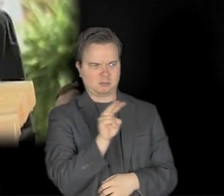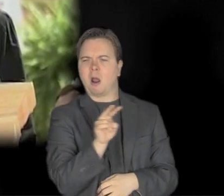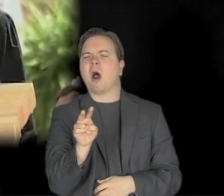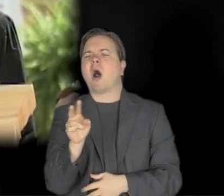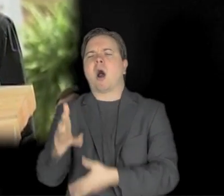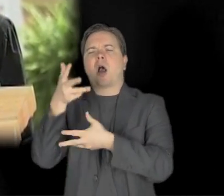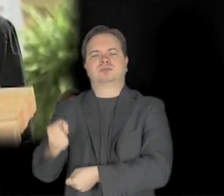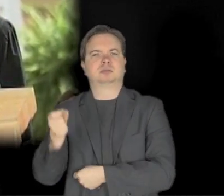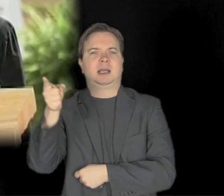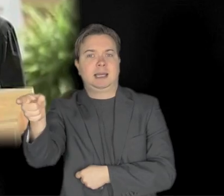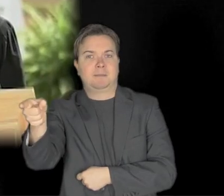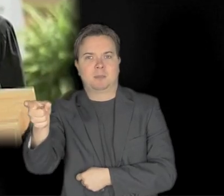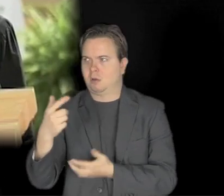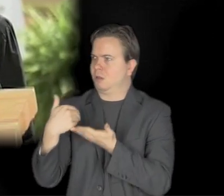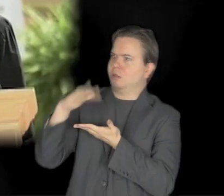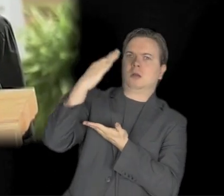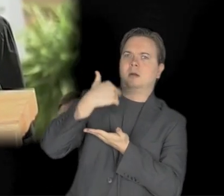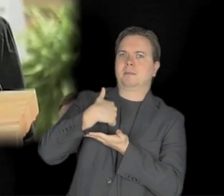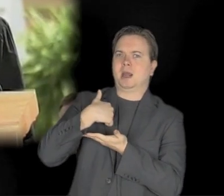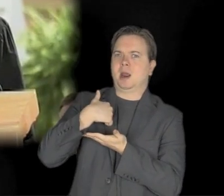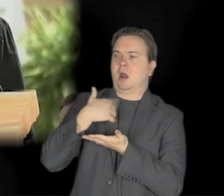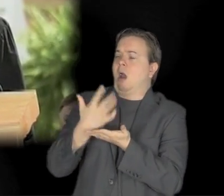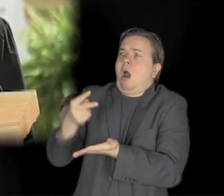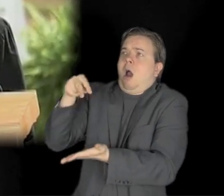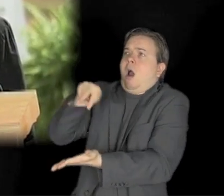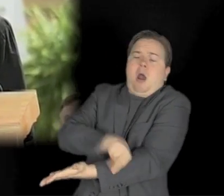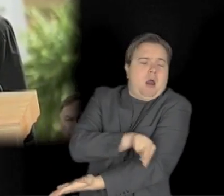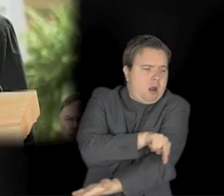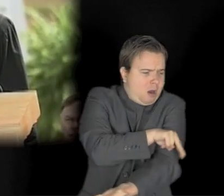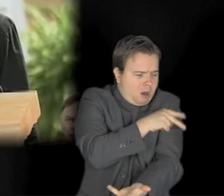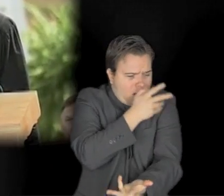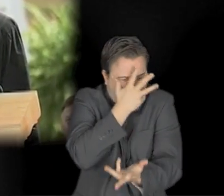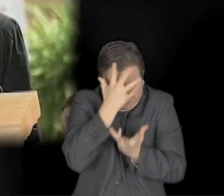So at 30 I was out. And very publicly out.